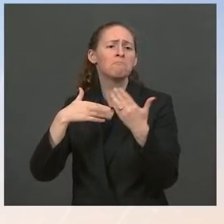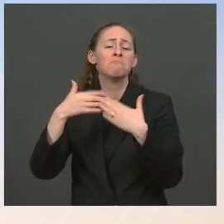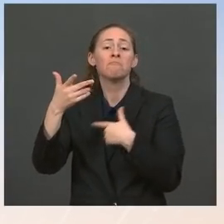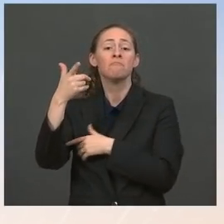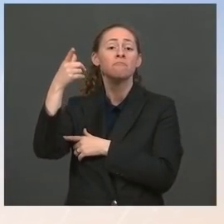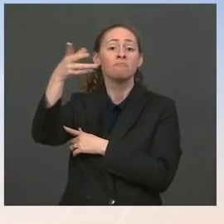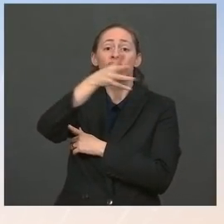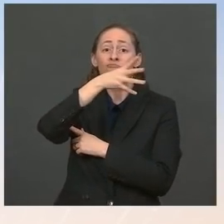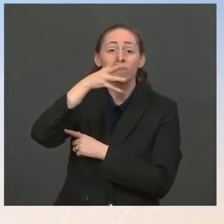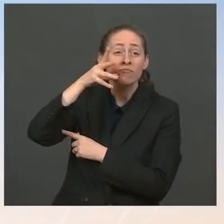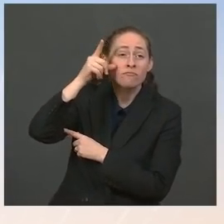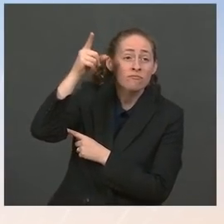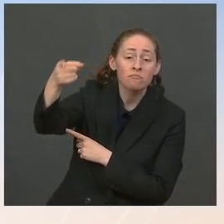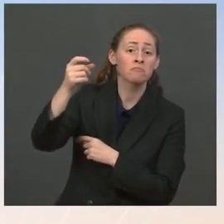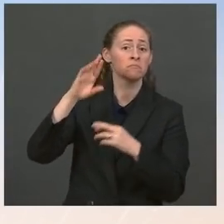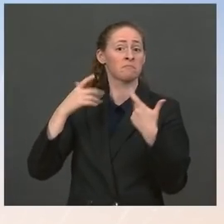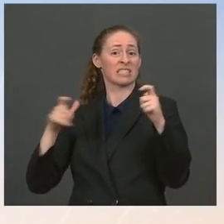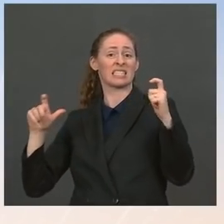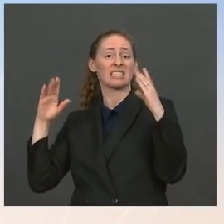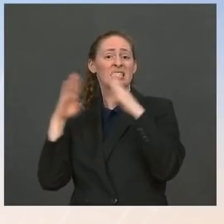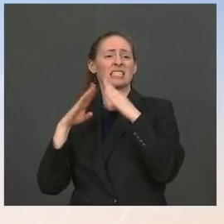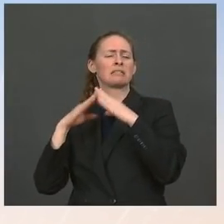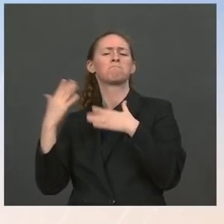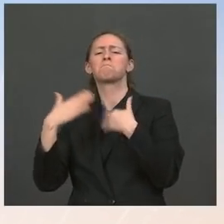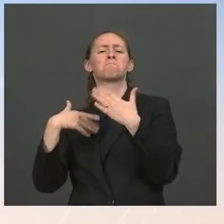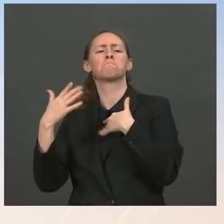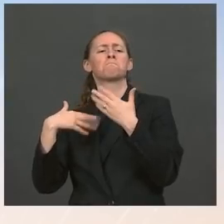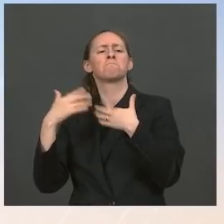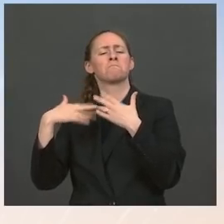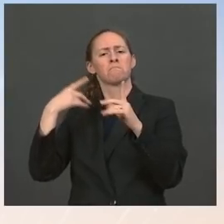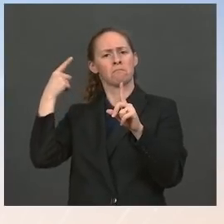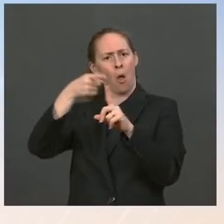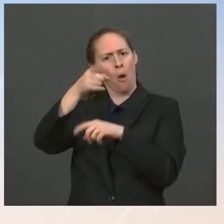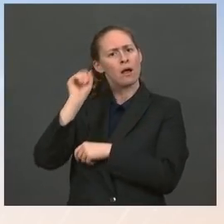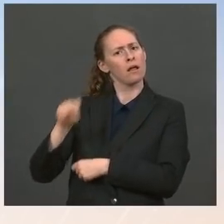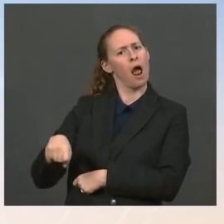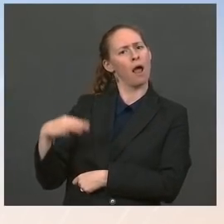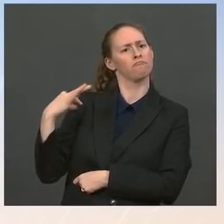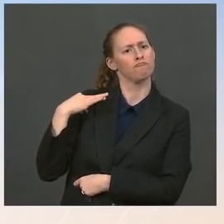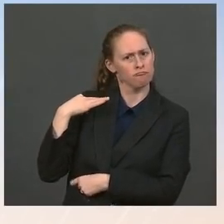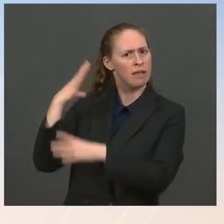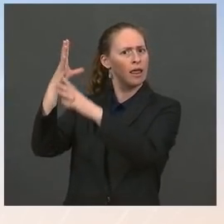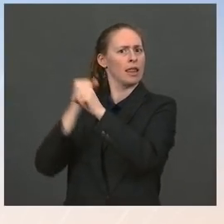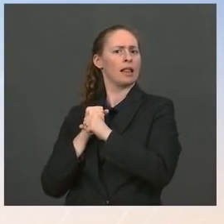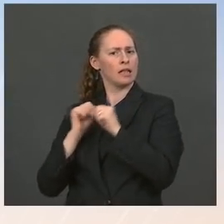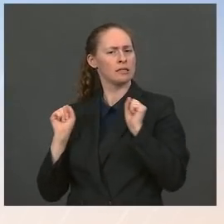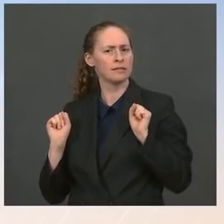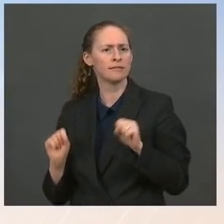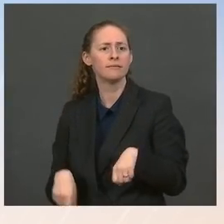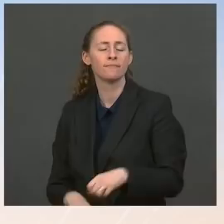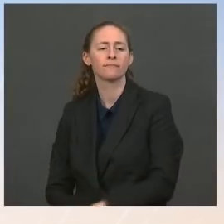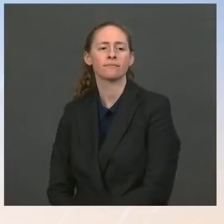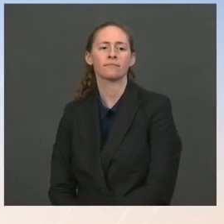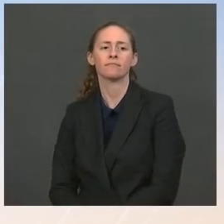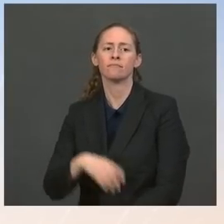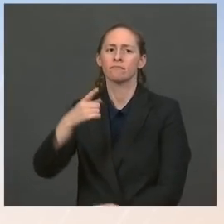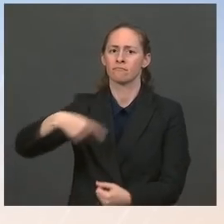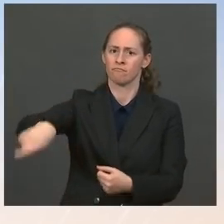And, of course, that all those dollars are spent accountably, because we're talking about a lot of taxpayer money. The Press: And do you have something in place -- sorry, just a quick follow-up. Do you have something in place